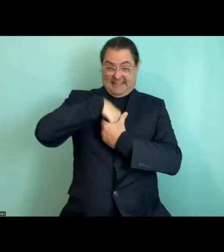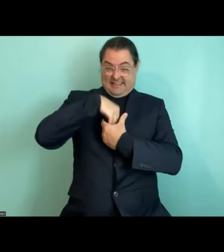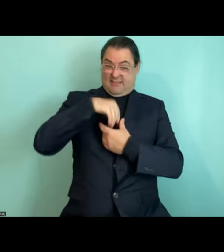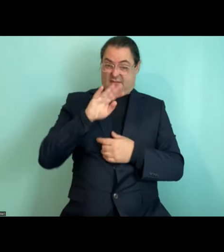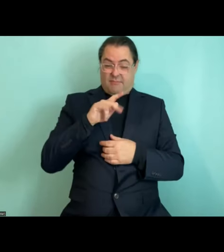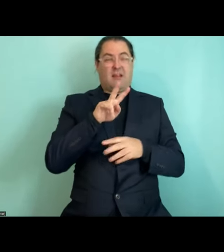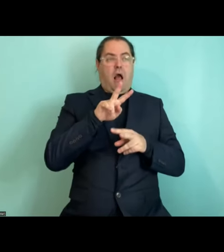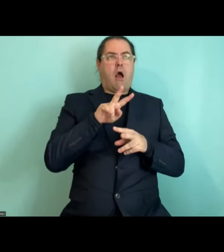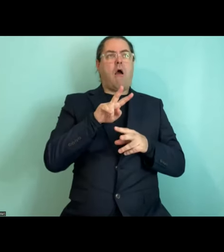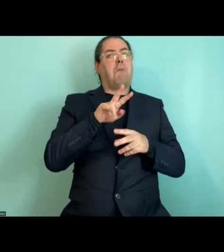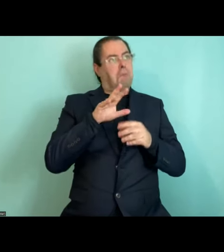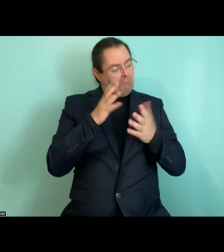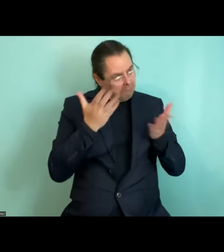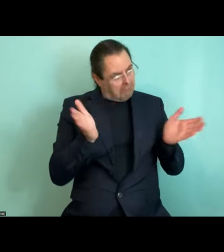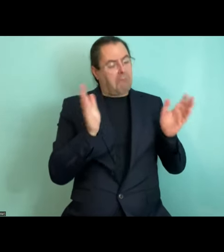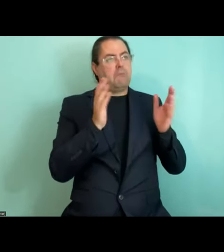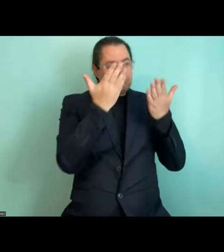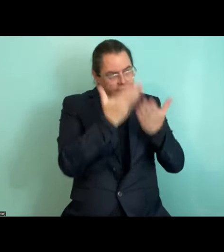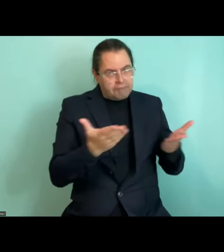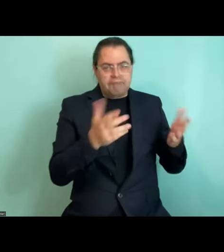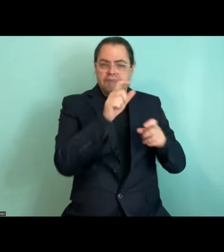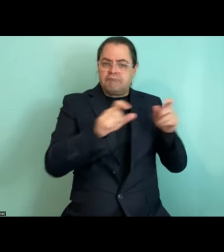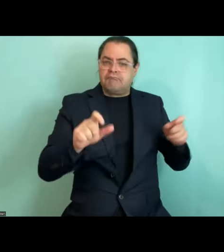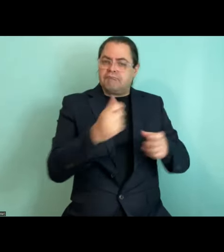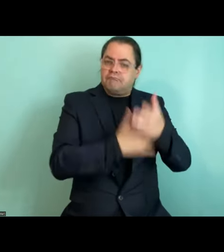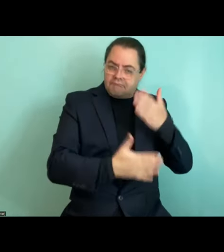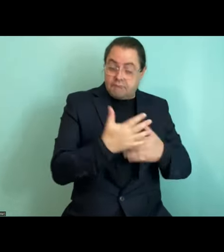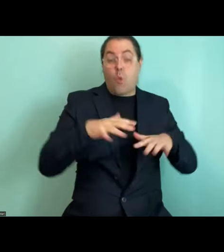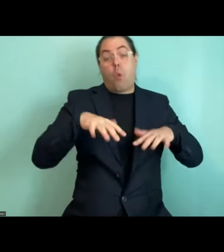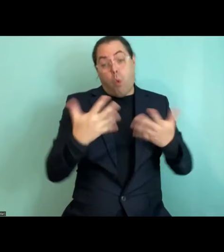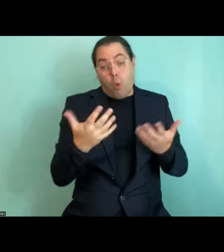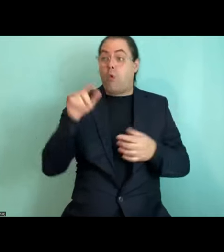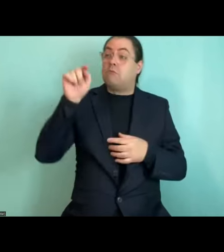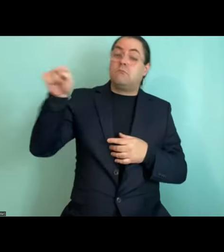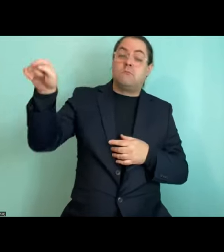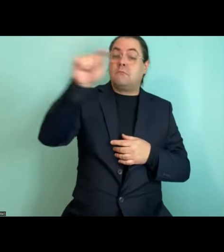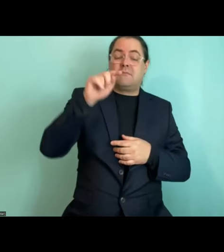10:05:40 equitable at Natural News Xu infocomm this blue top managers were sponsor of the